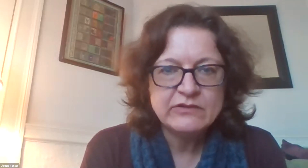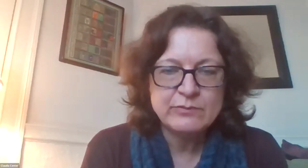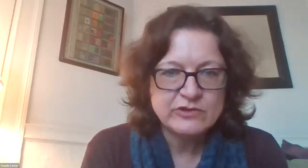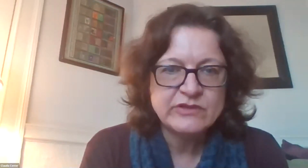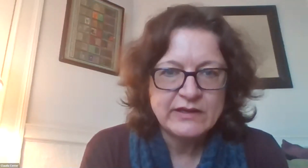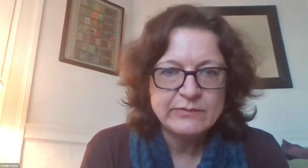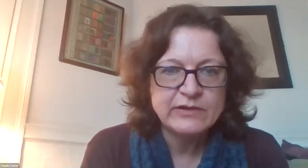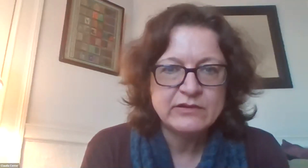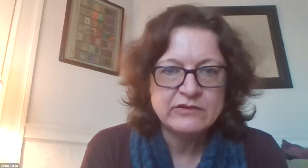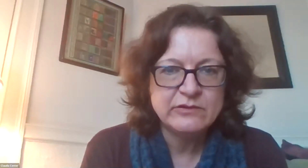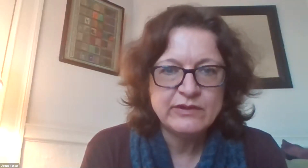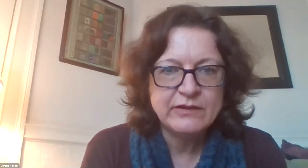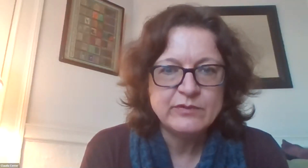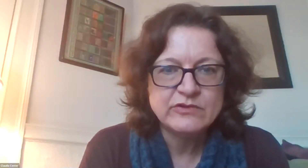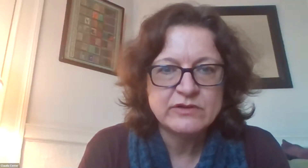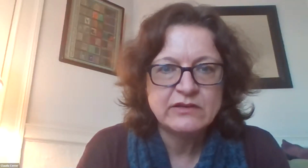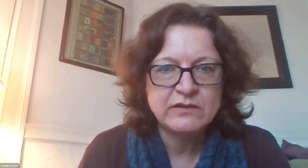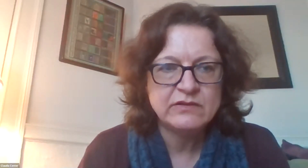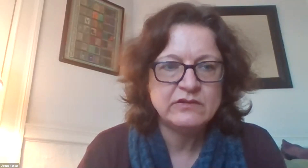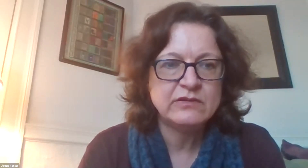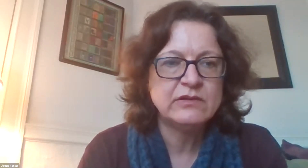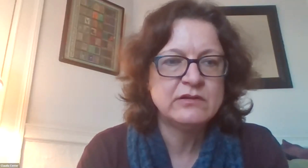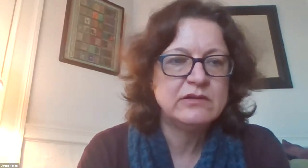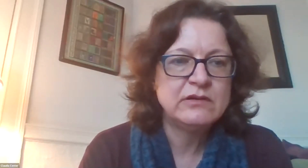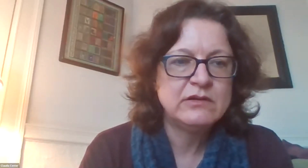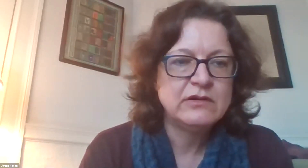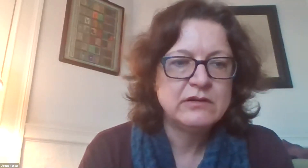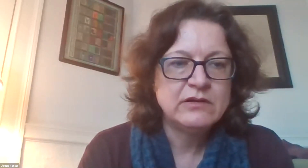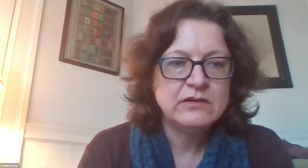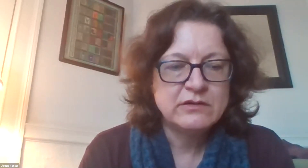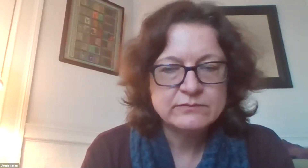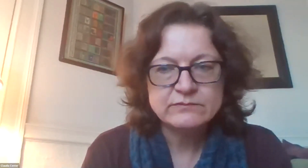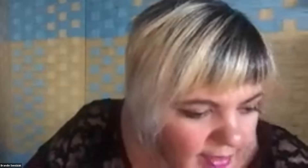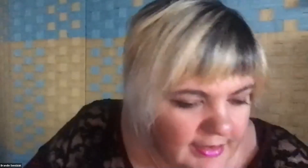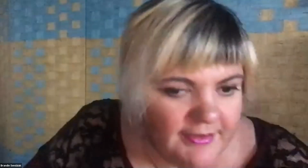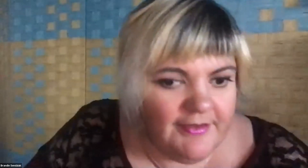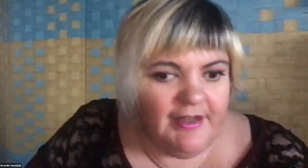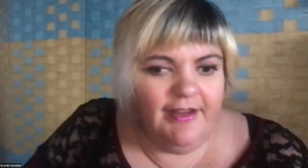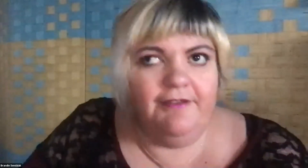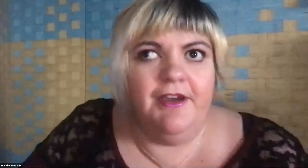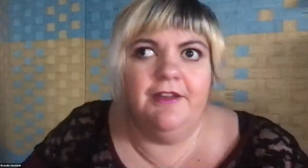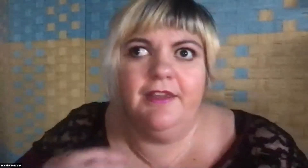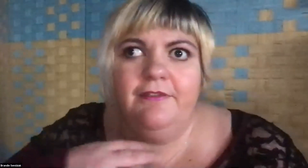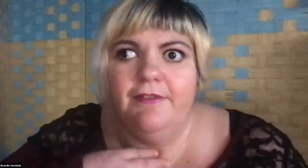they have been directed to do. We'll also reach out to all of you to use social media to push the hospital to do what